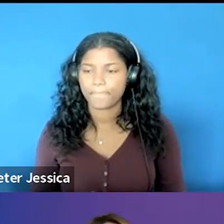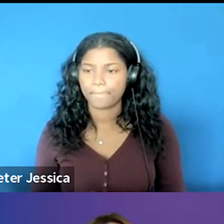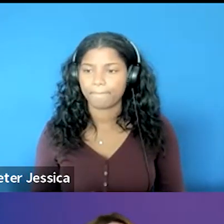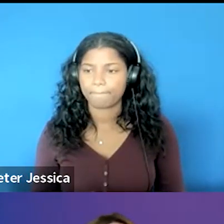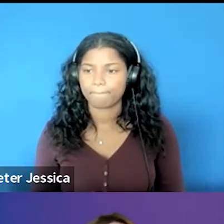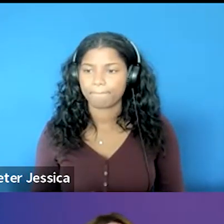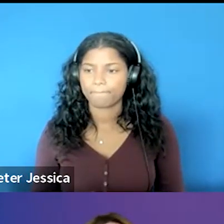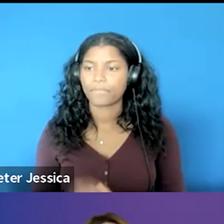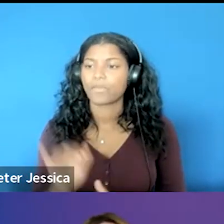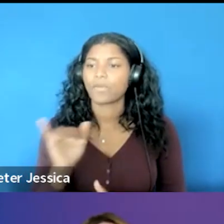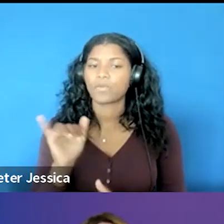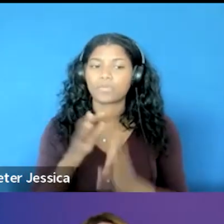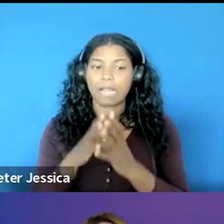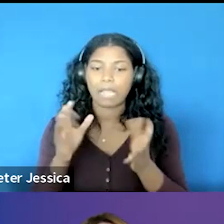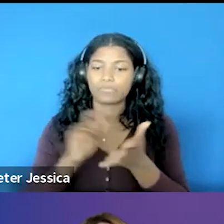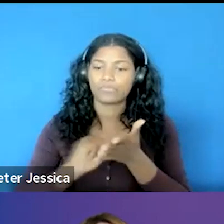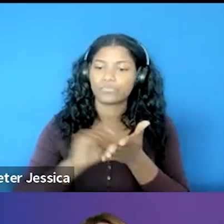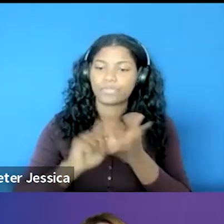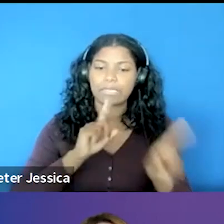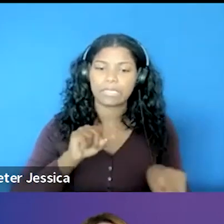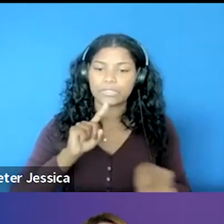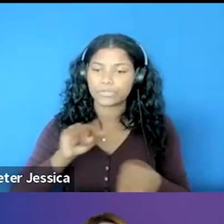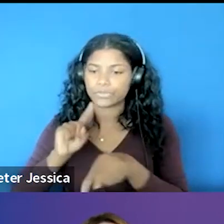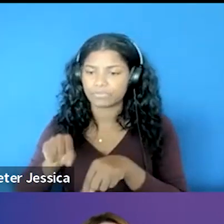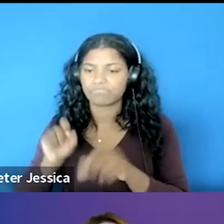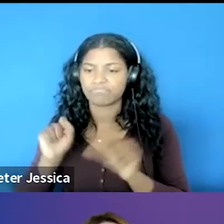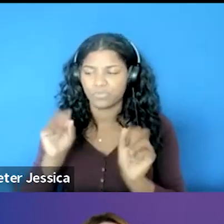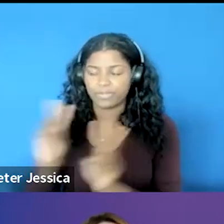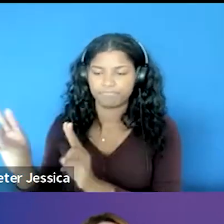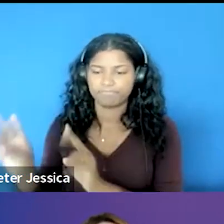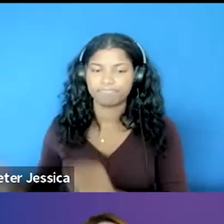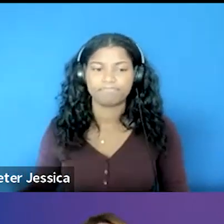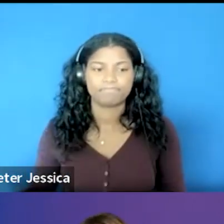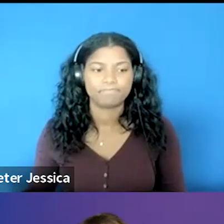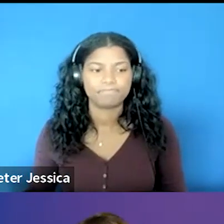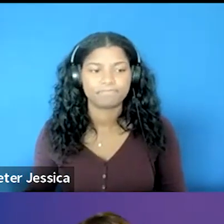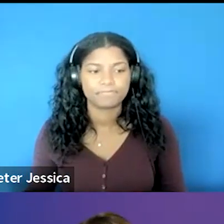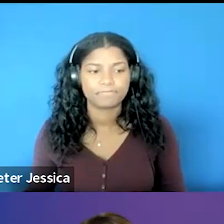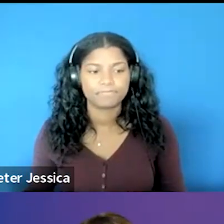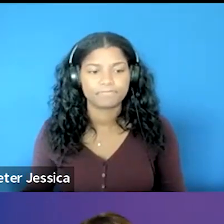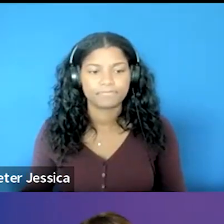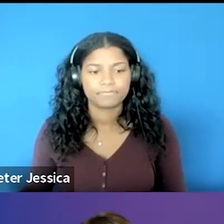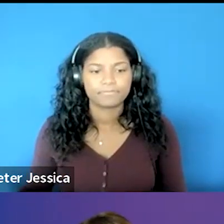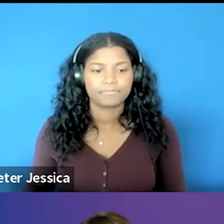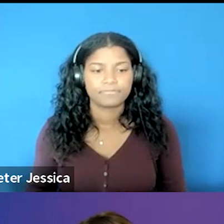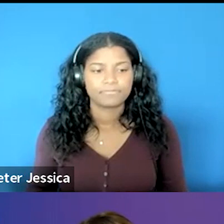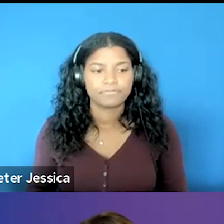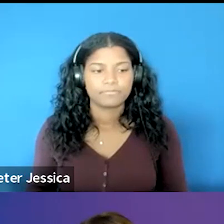And there's a lot of written answers in the Q&A, so y'all should refer to that. Some useful information there. Samantha Hunter: Okay.